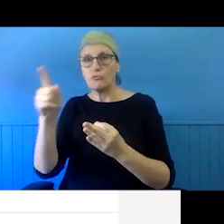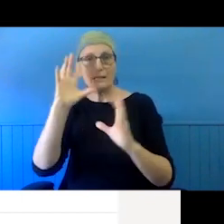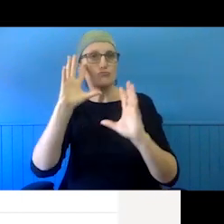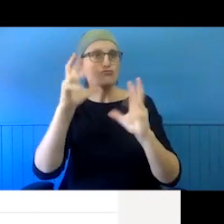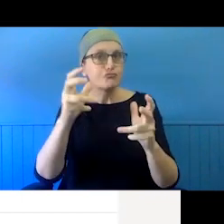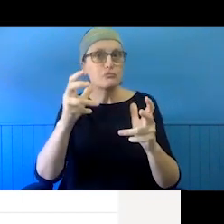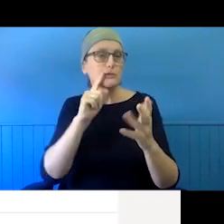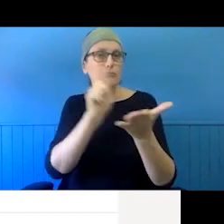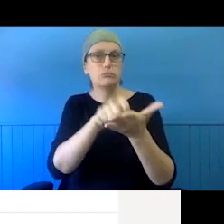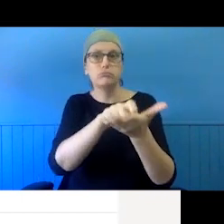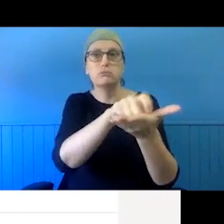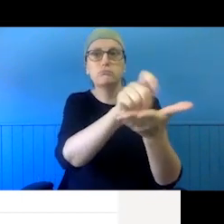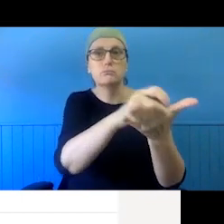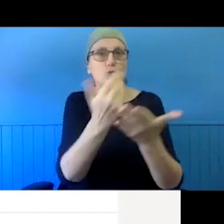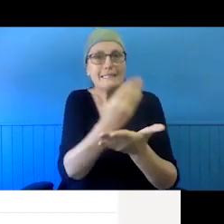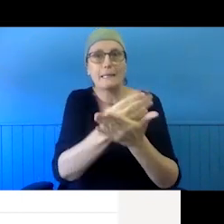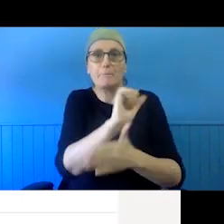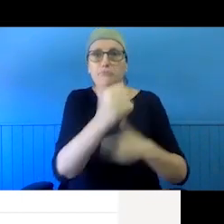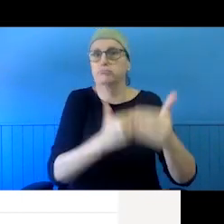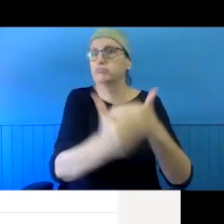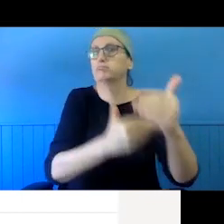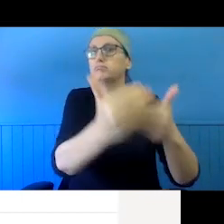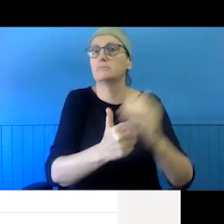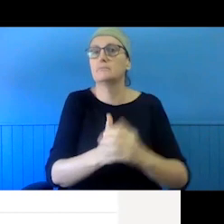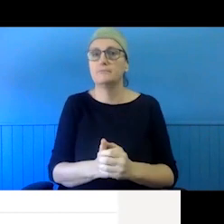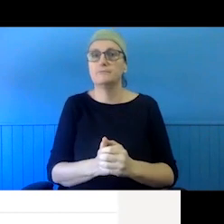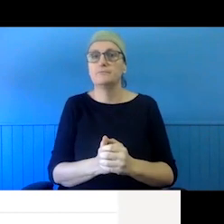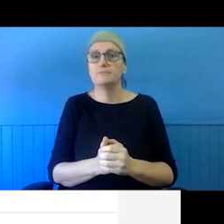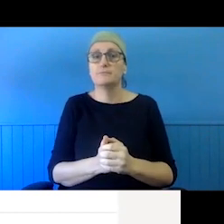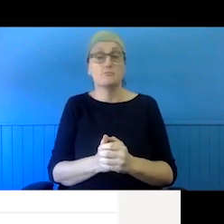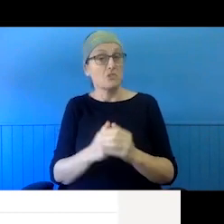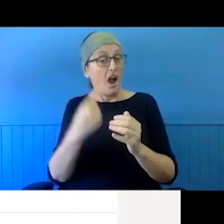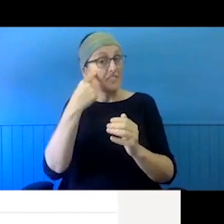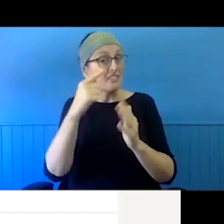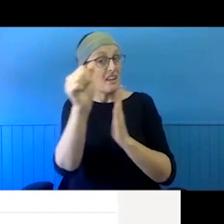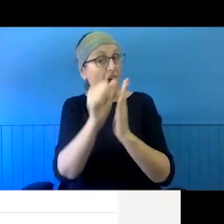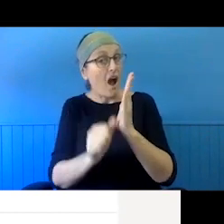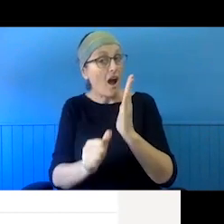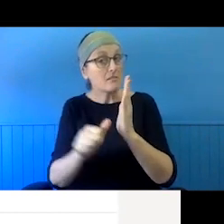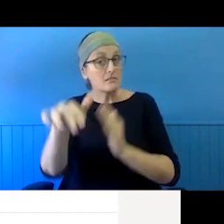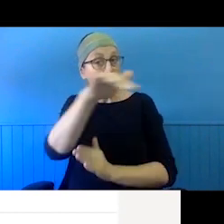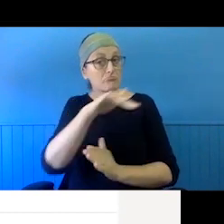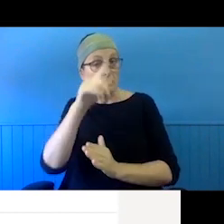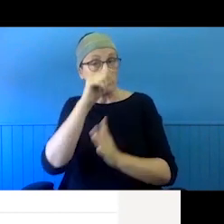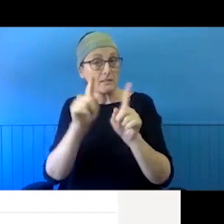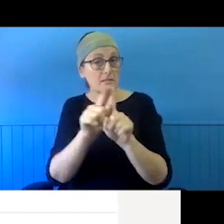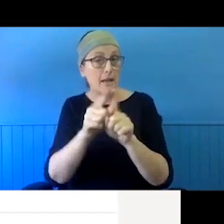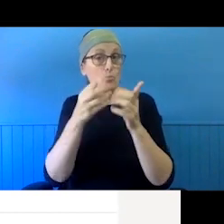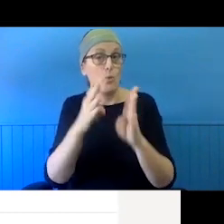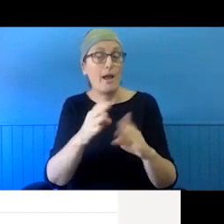successfully. I think the arts can do that in a similar way. And the joy of something like Patreon is Patreon's about recurring donations.